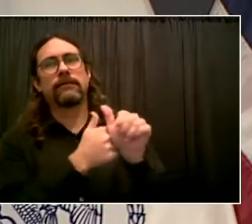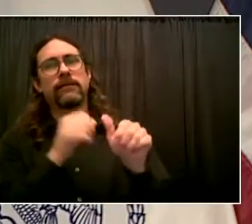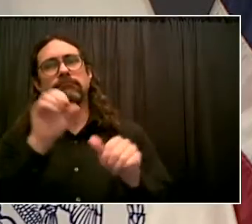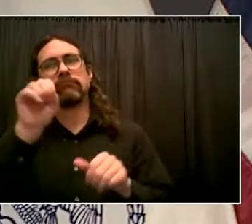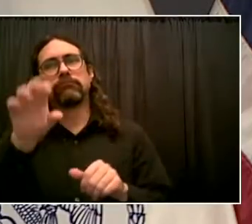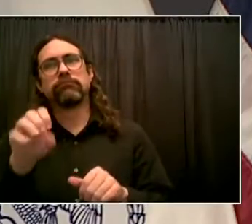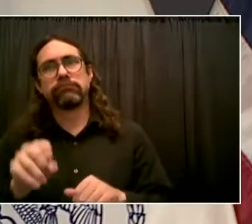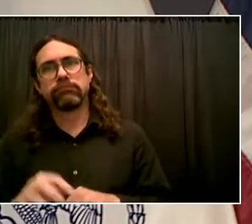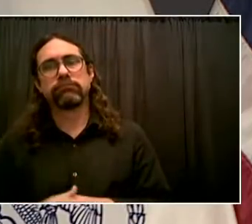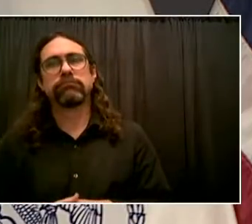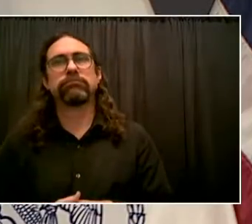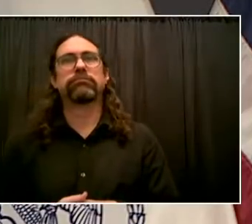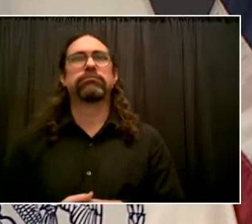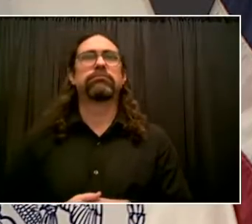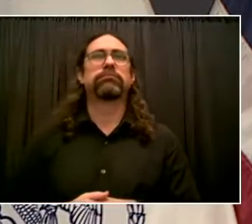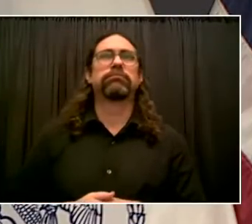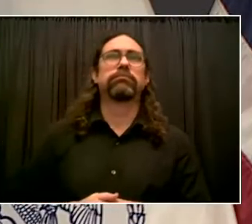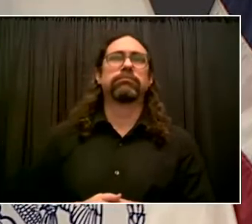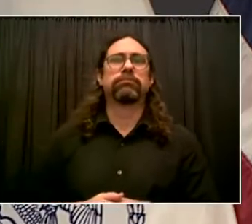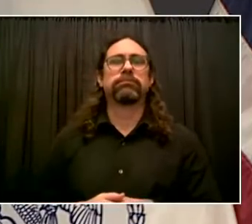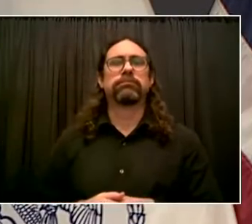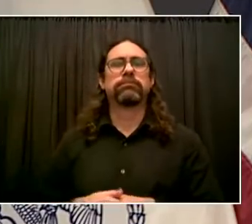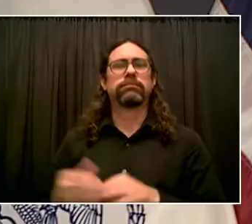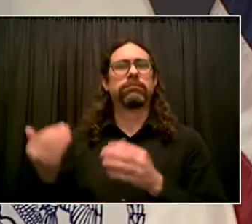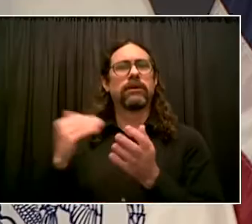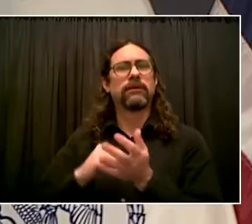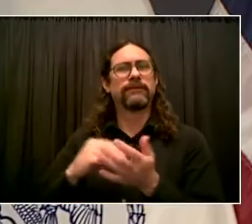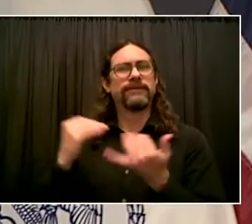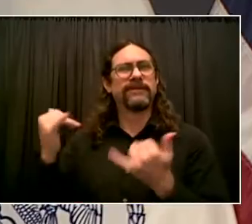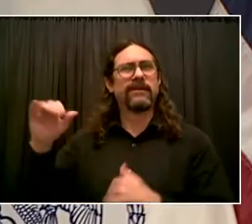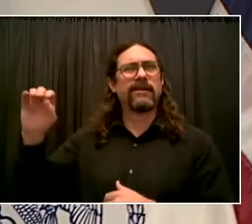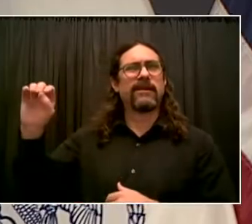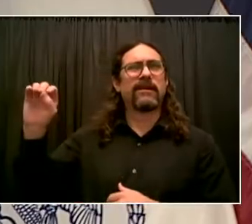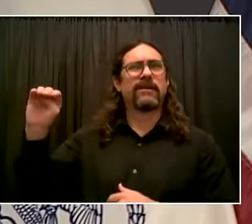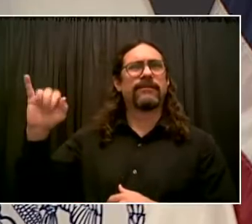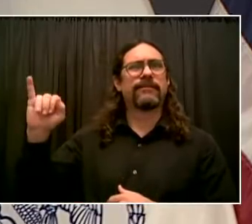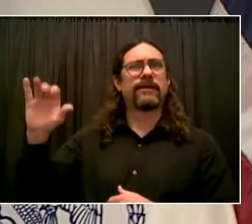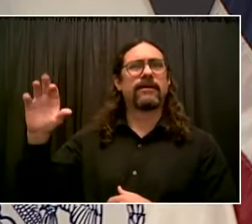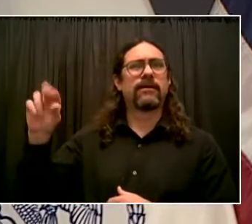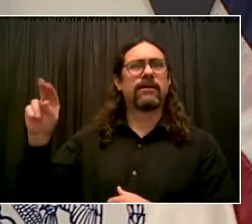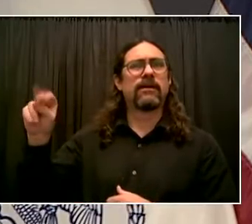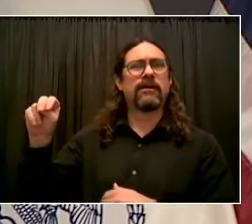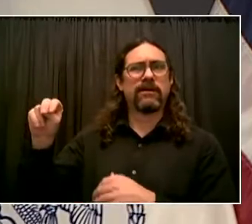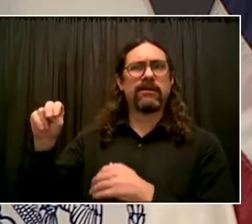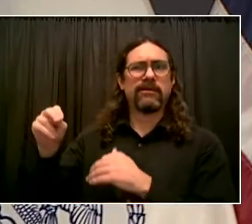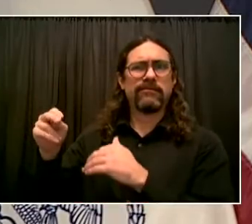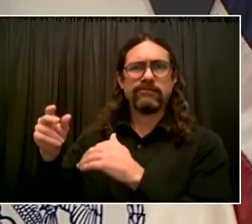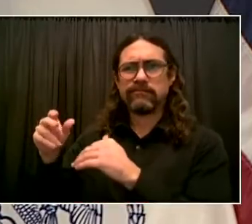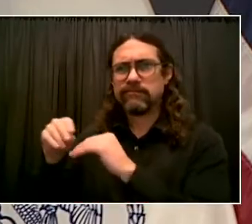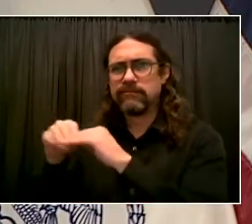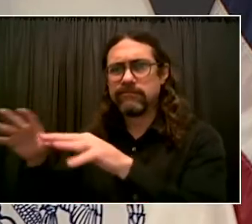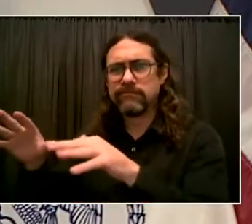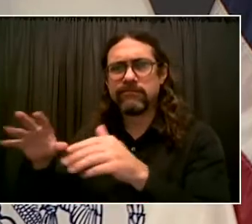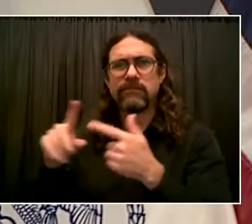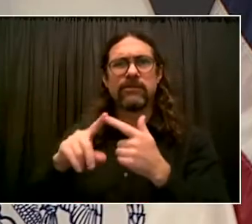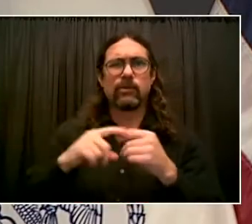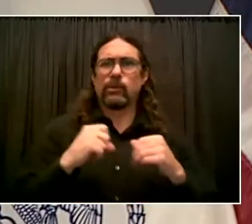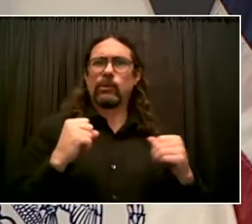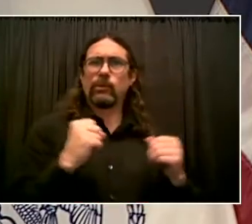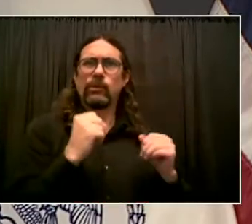ADDRESS THESE NEW THREATS. OMICRON, COLD WEATHER, WE KNOW PRESENTS A REAL CHALLENGE WITH